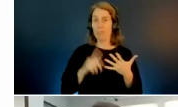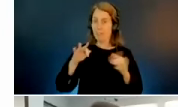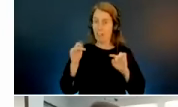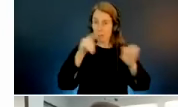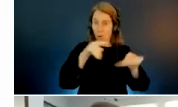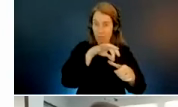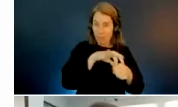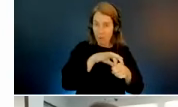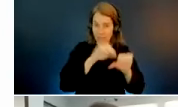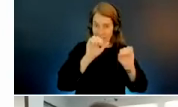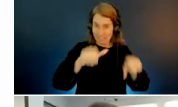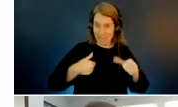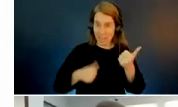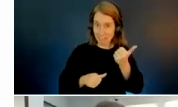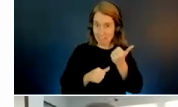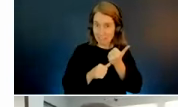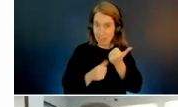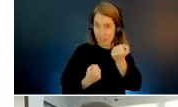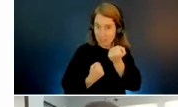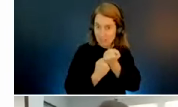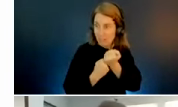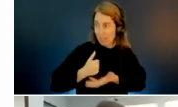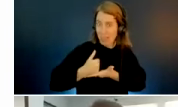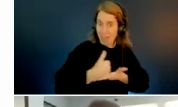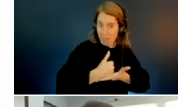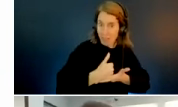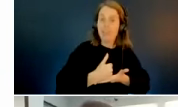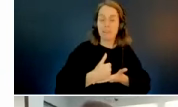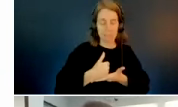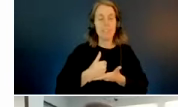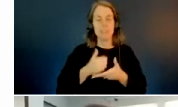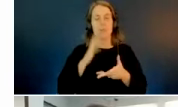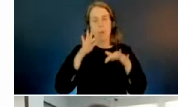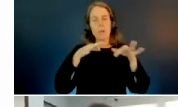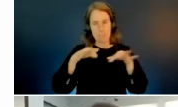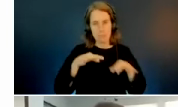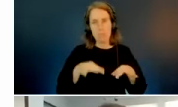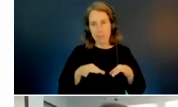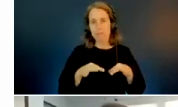might um mean that you want to vote in a different way and then lastly do i have